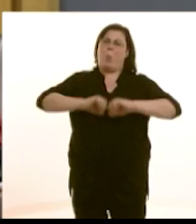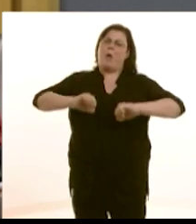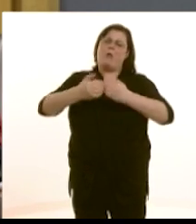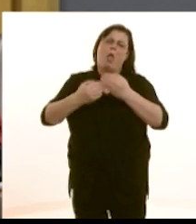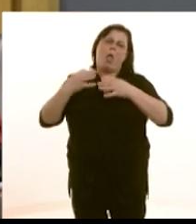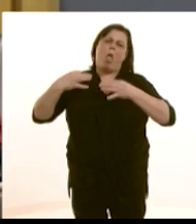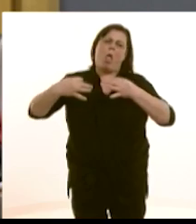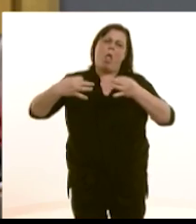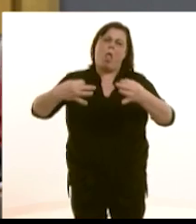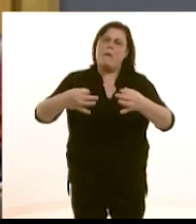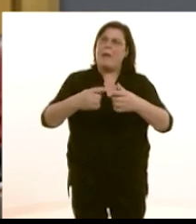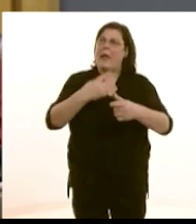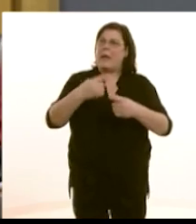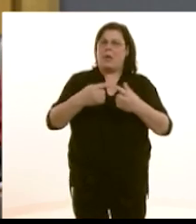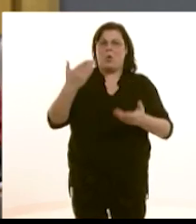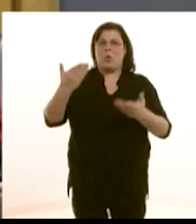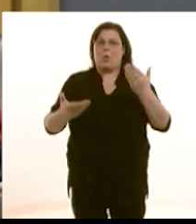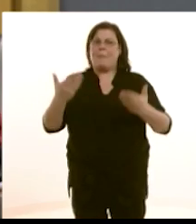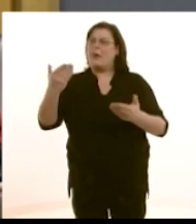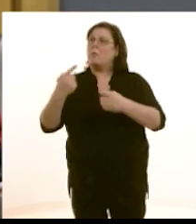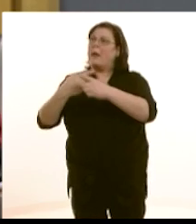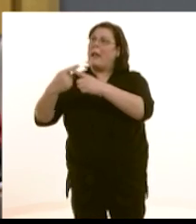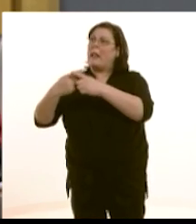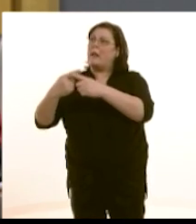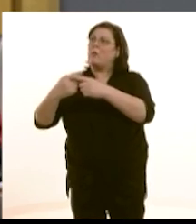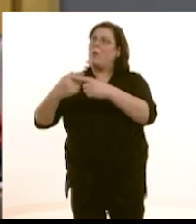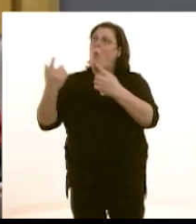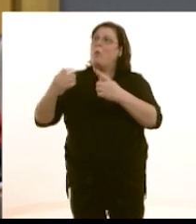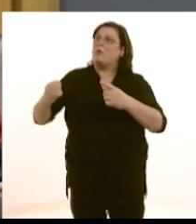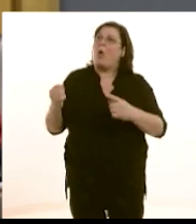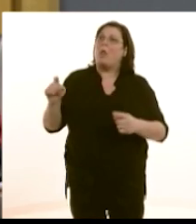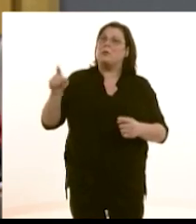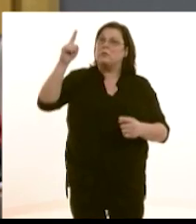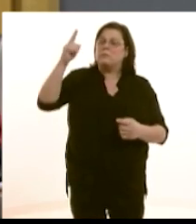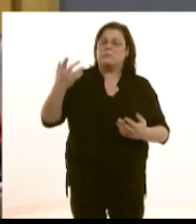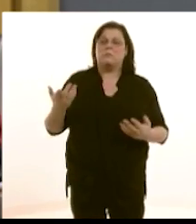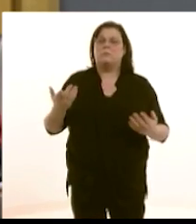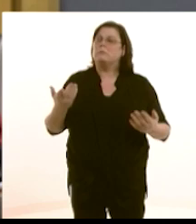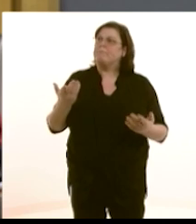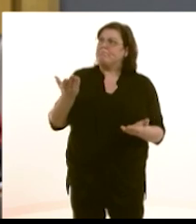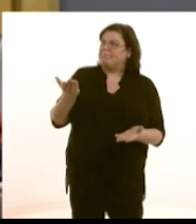for A&E than they do in either England or Scotland. Now, if the situation with regards